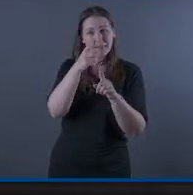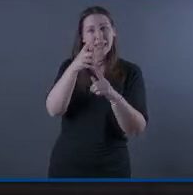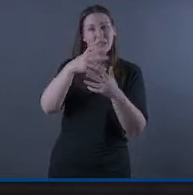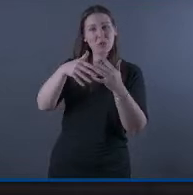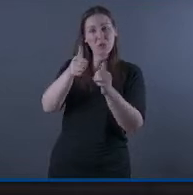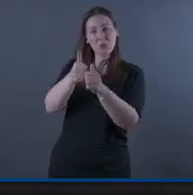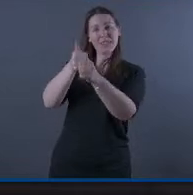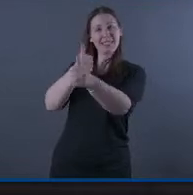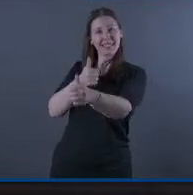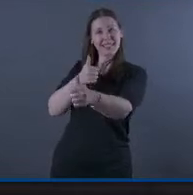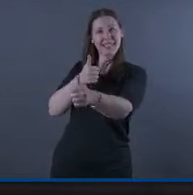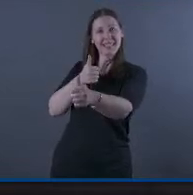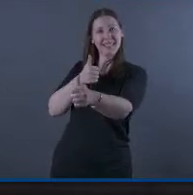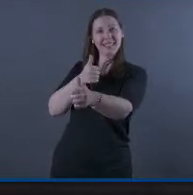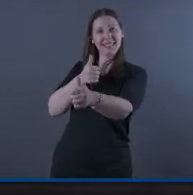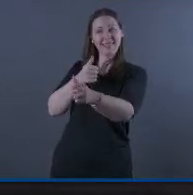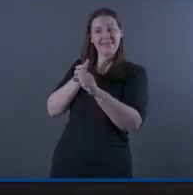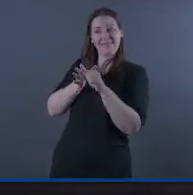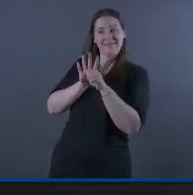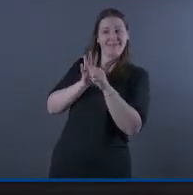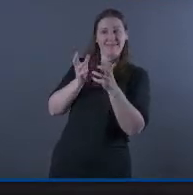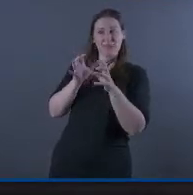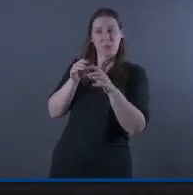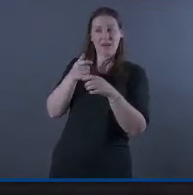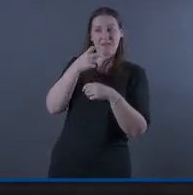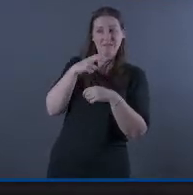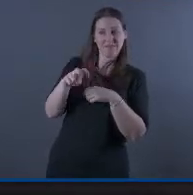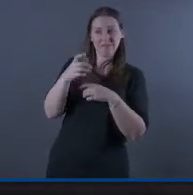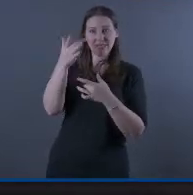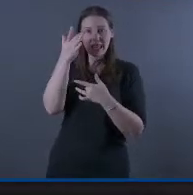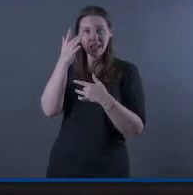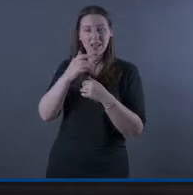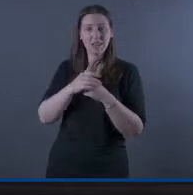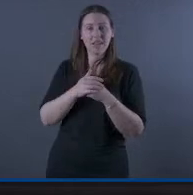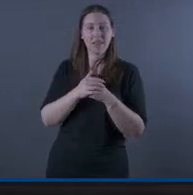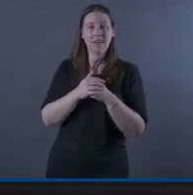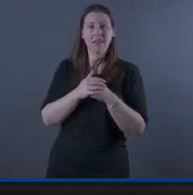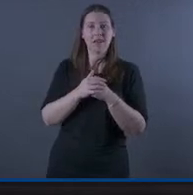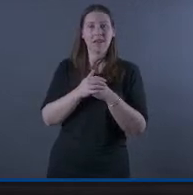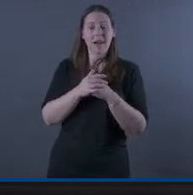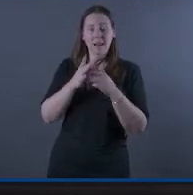from his grandparents. And I know he reached back out to me Monday morning after that clinic and said, you know,